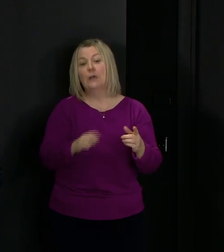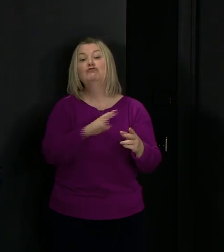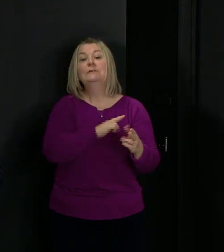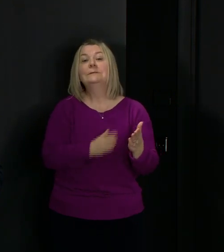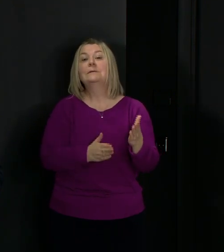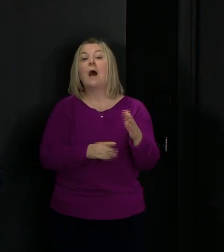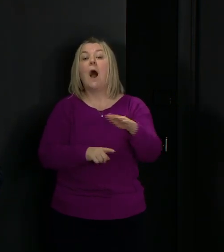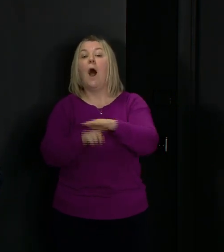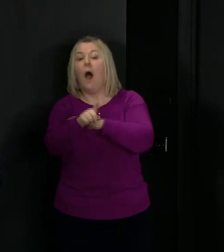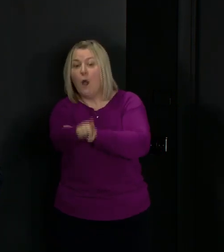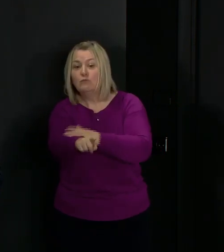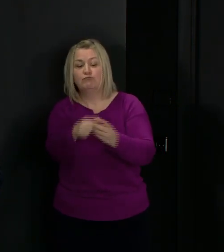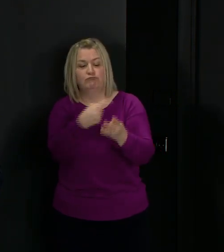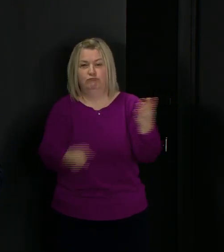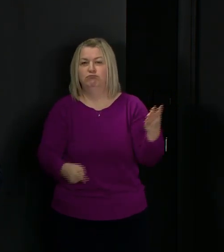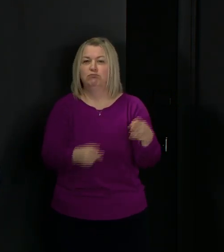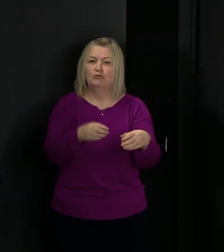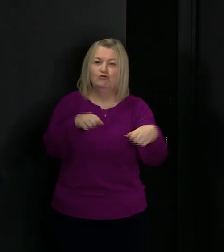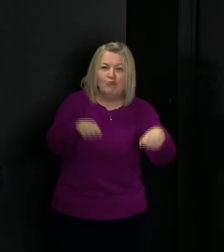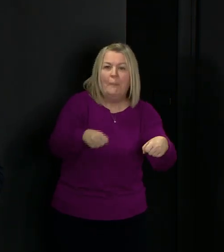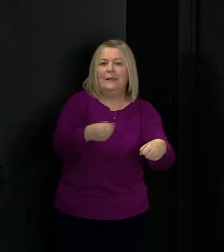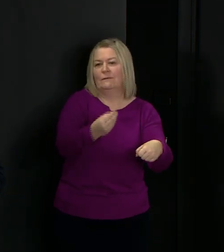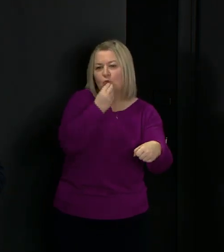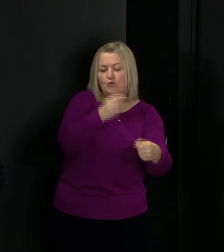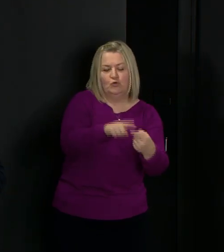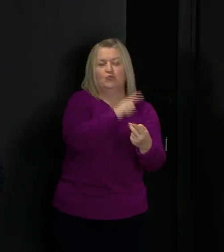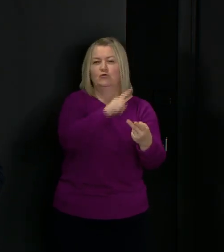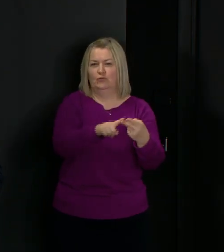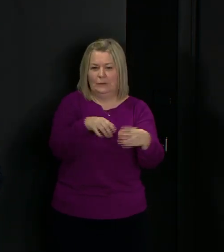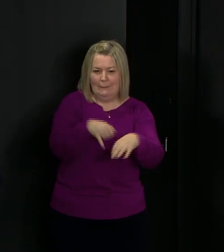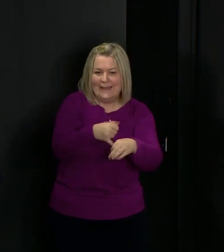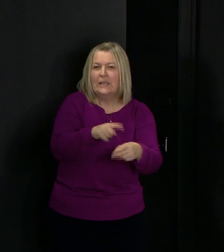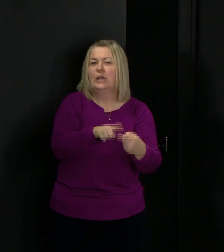out, and I think that that consistent messaging and demonstrating of that messaging, actually